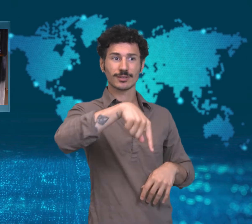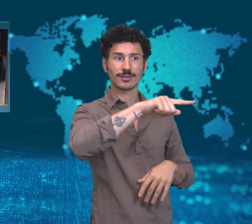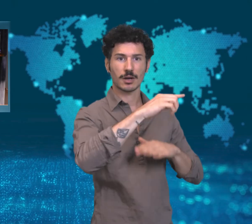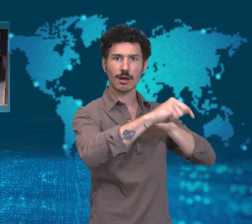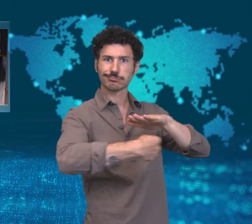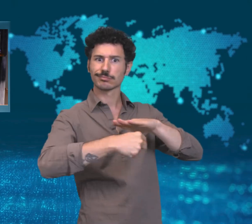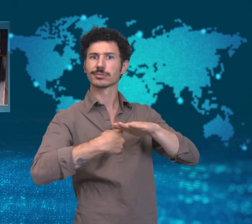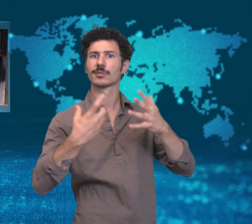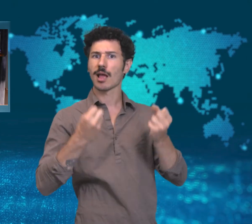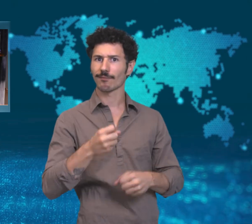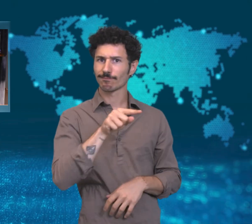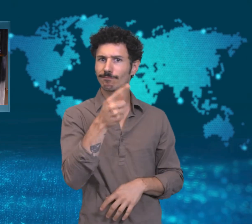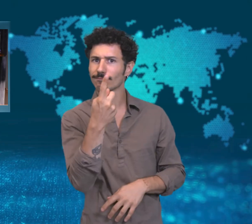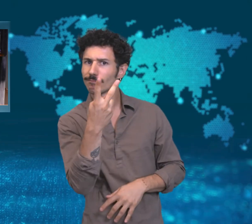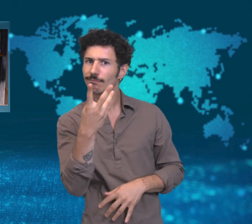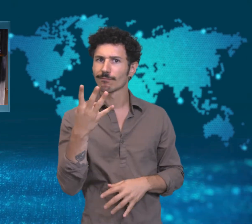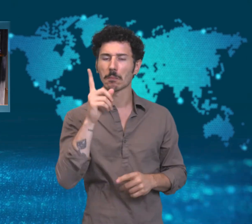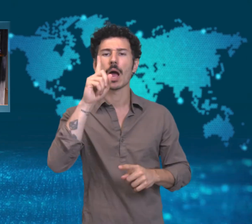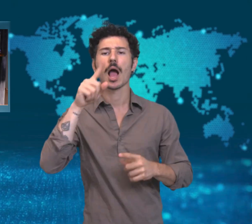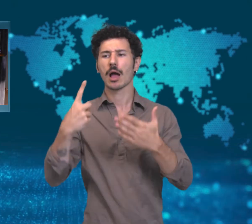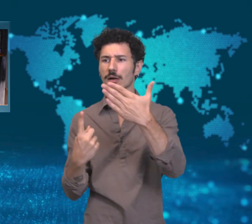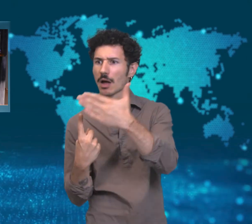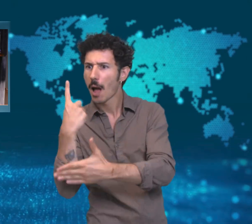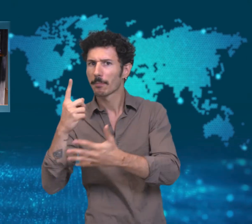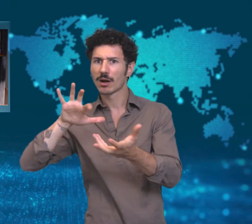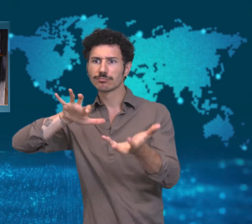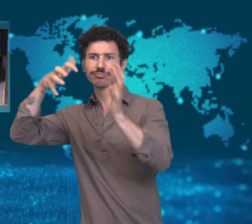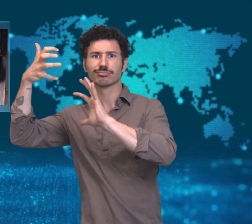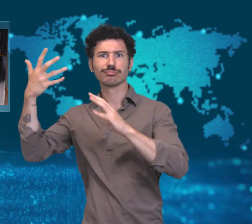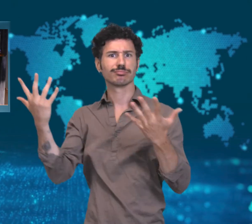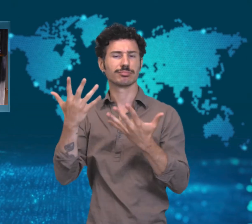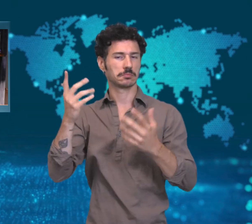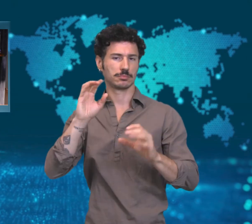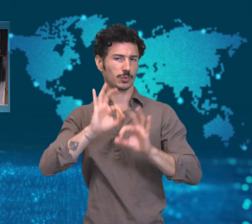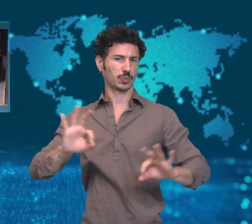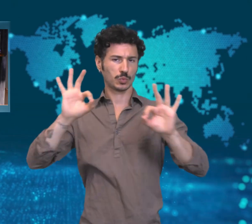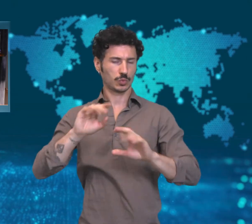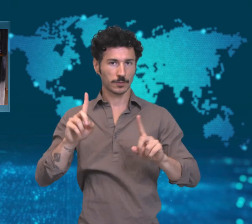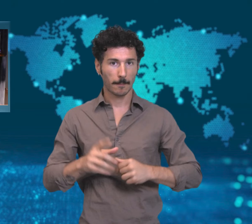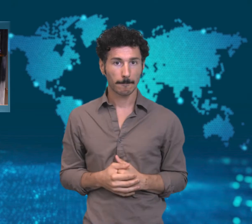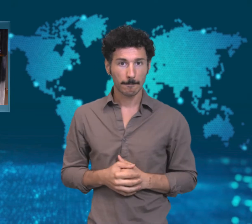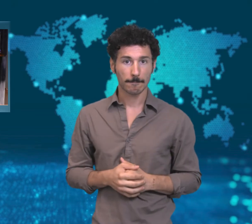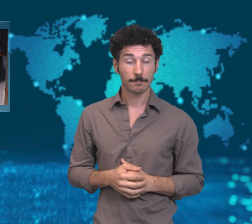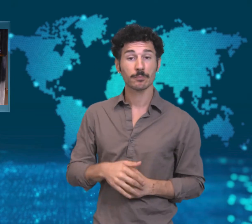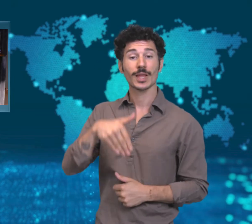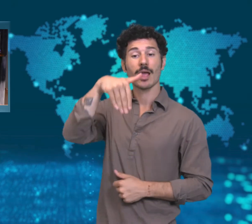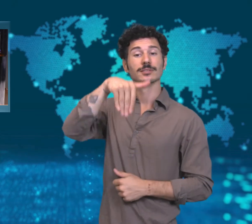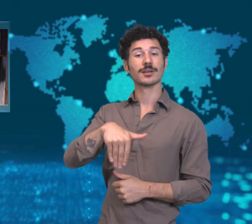South Africa’s Justice Minister thanked people in the